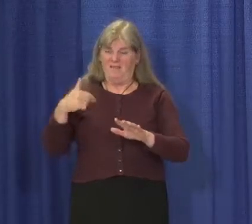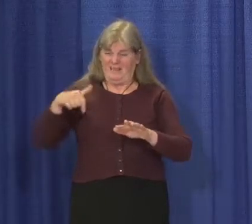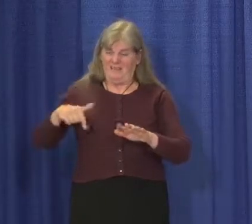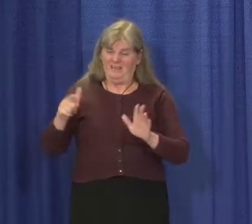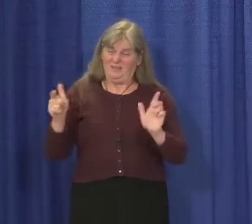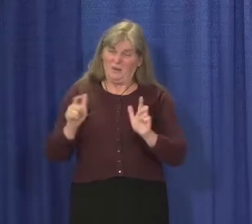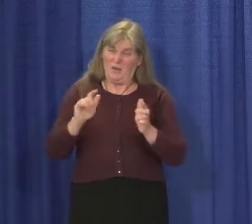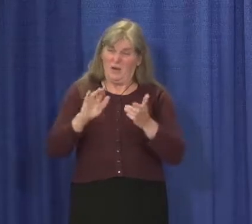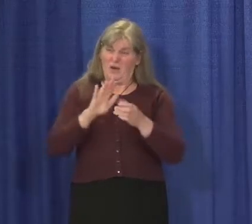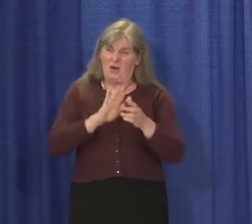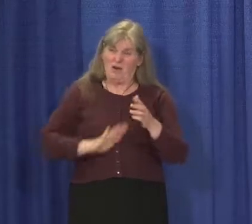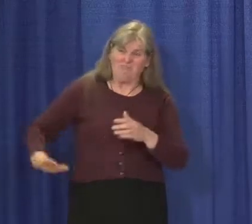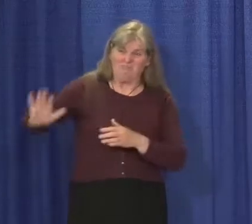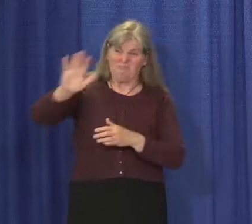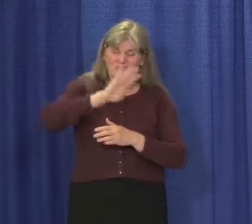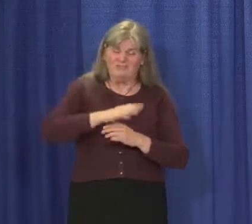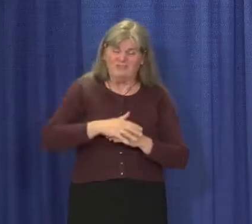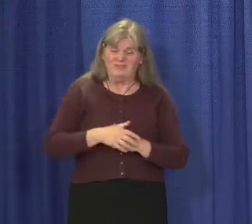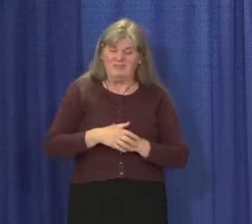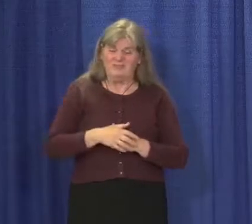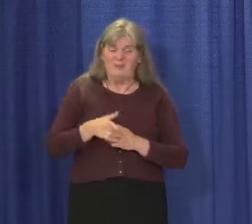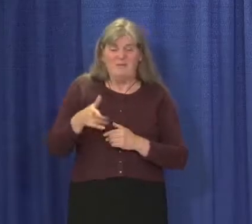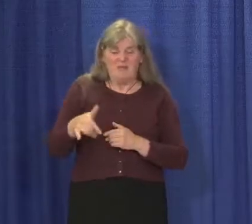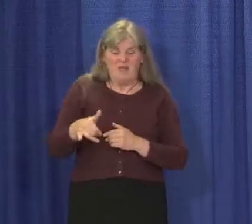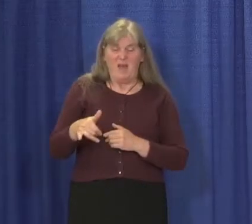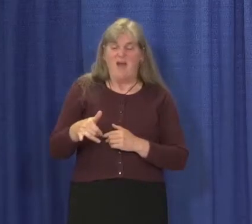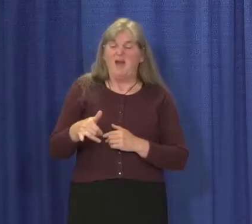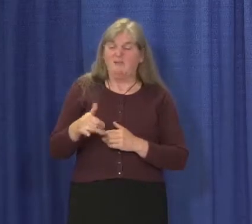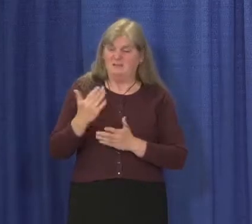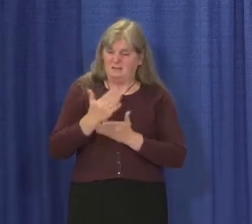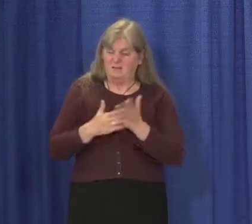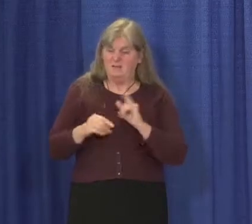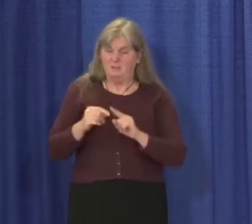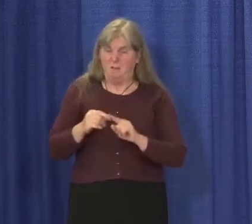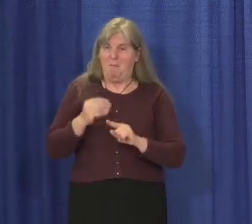small jurisdiction. I think that has provided some